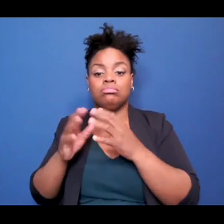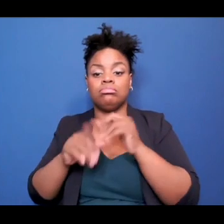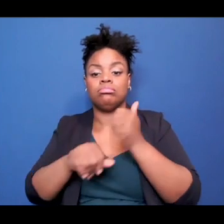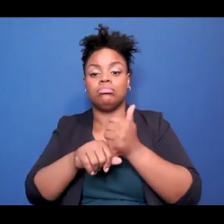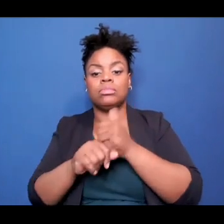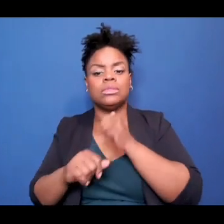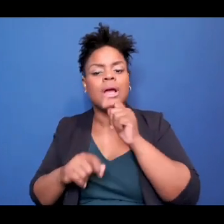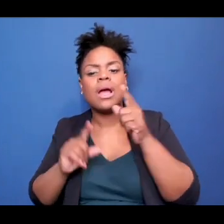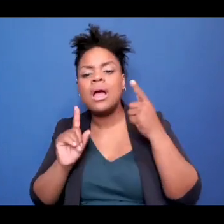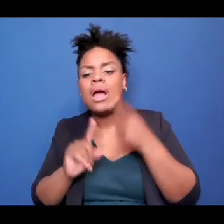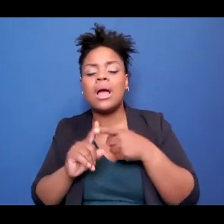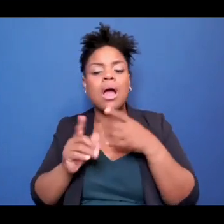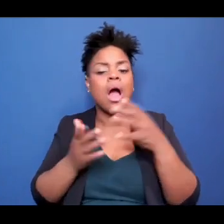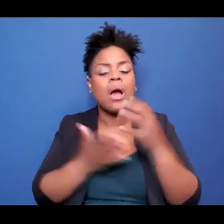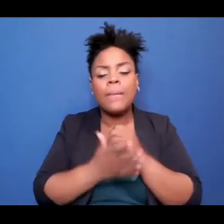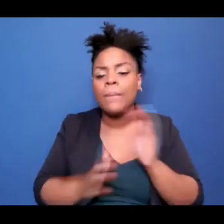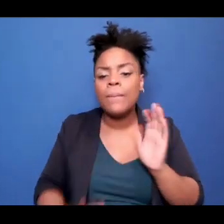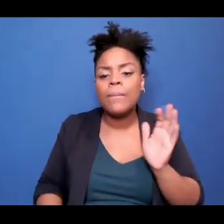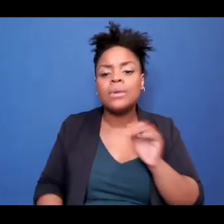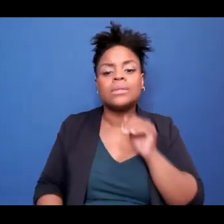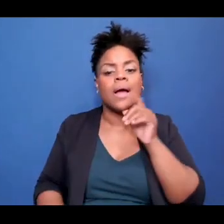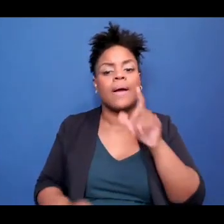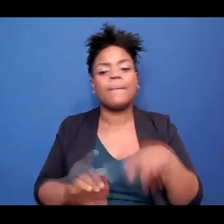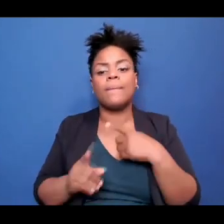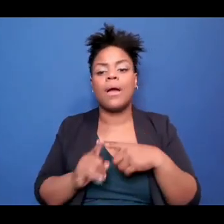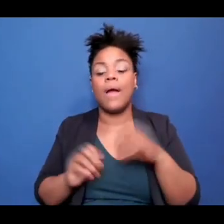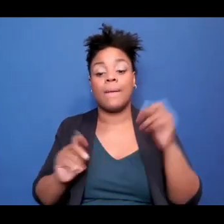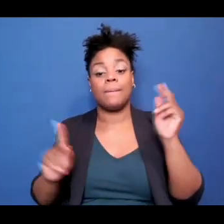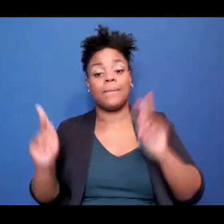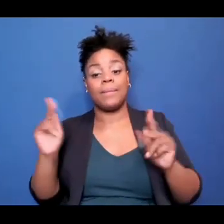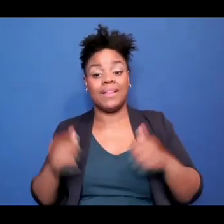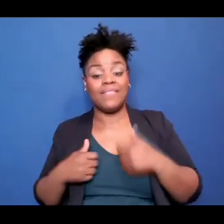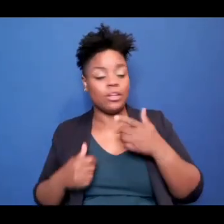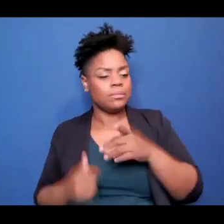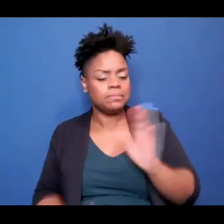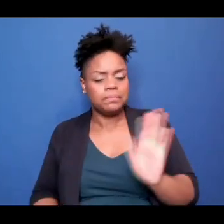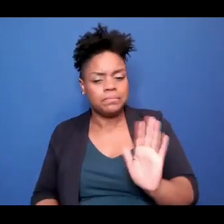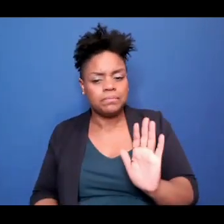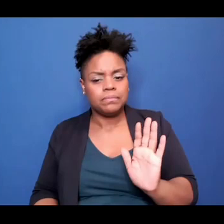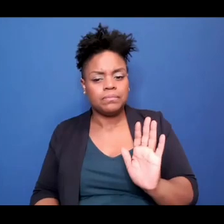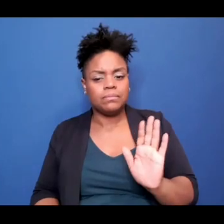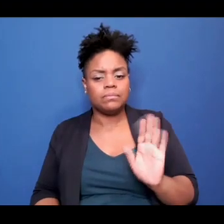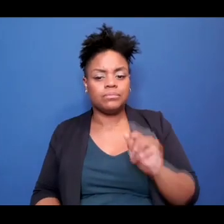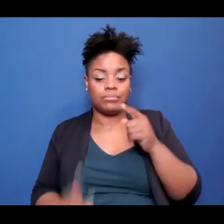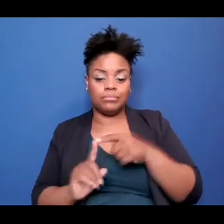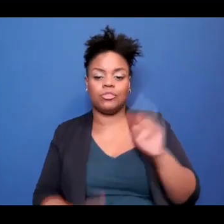IT WAS NOT DRIVEN BY OTHER KINDS OF TSIEN CENSUS VARIABLES, POPULATION DENSITY AND SO ON. THIS IS A FINDING THAT SEVERAL